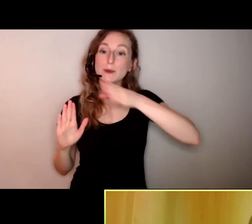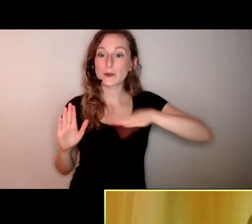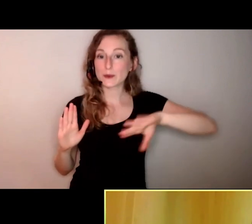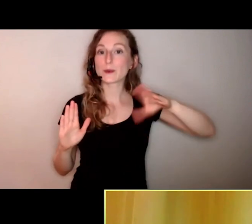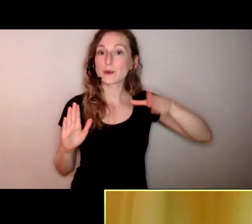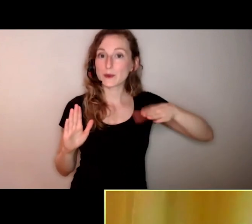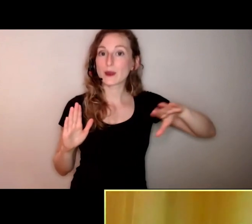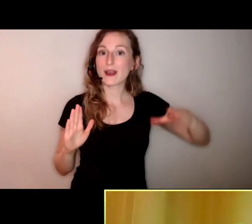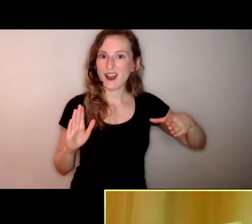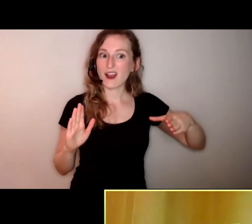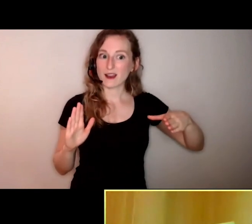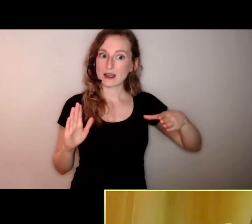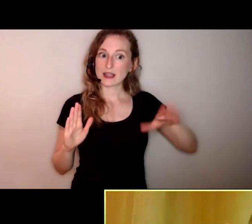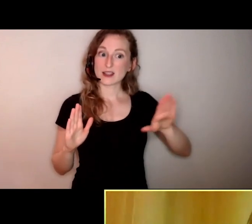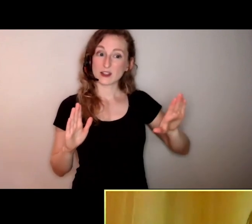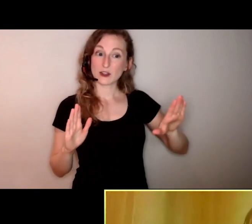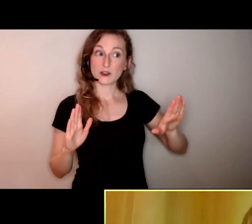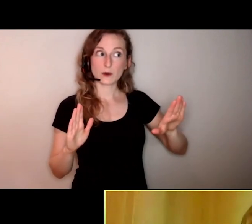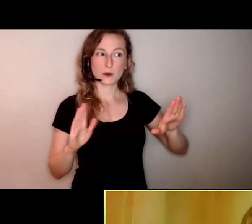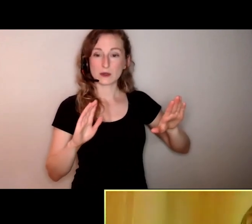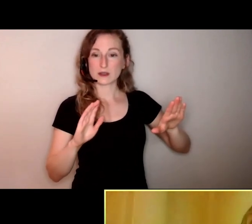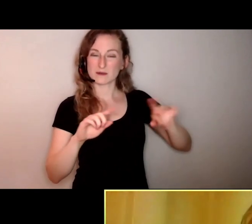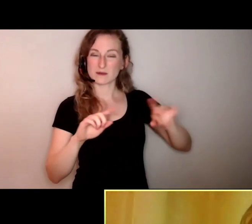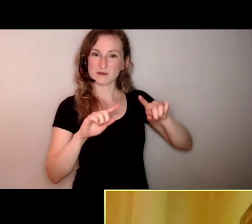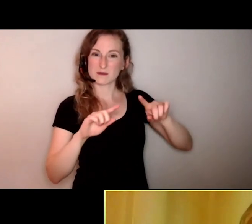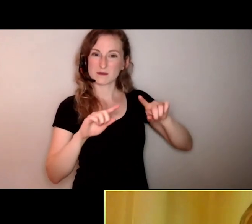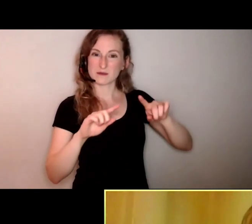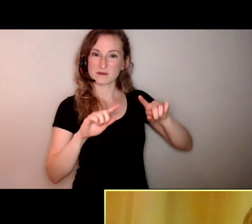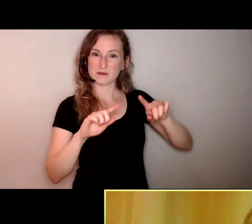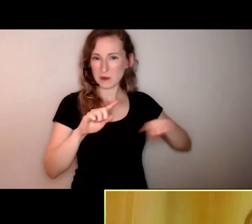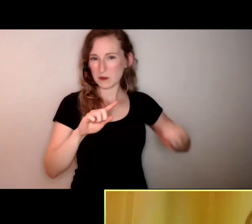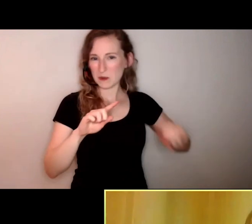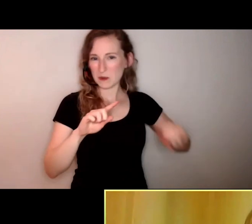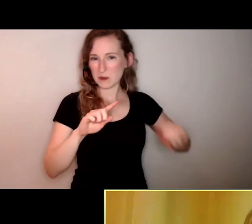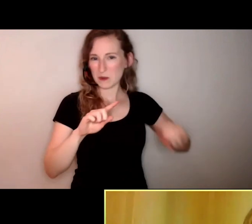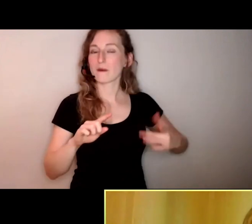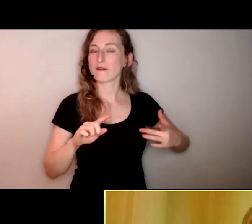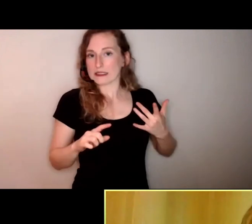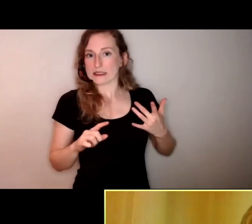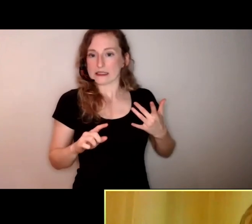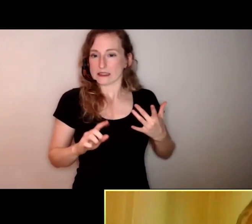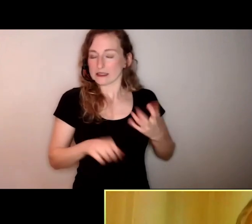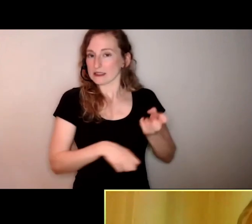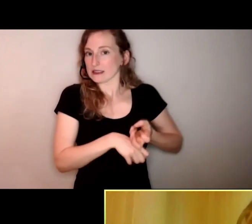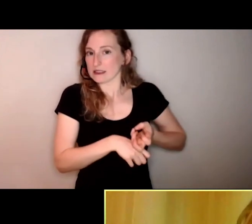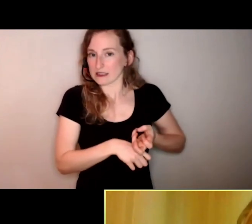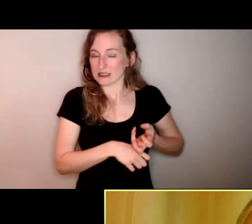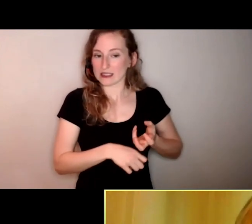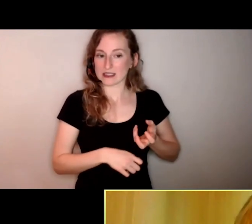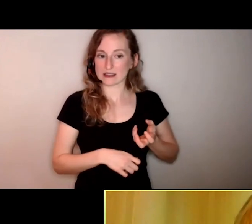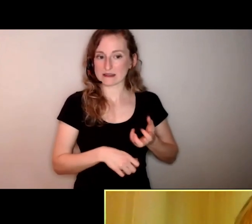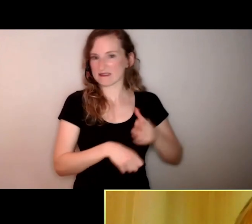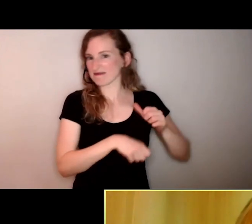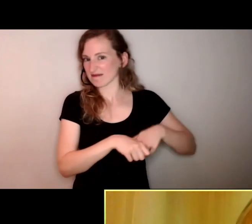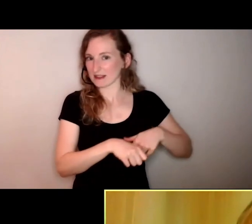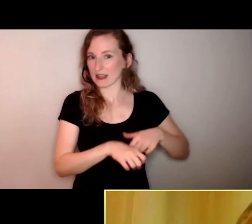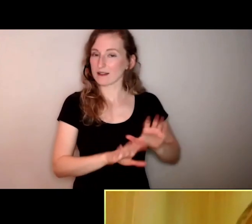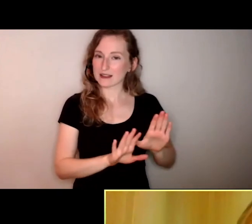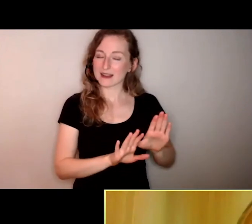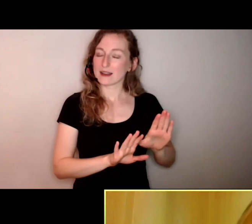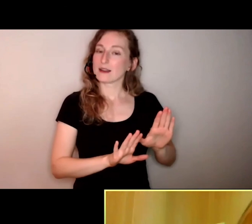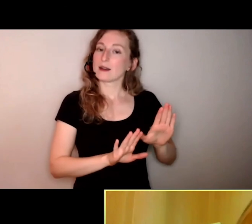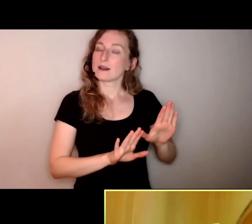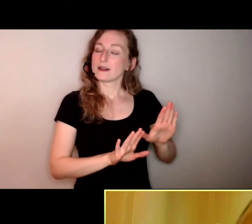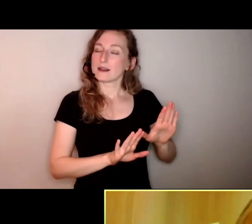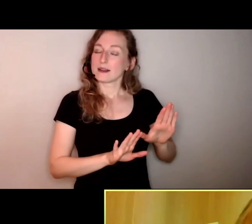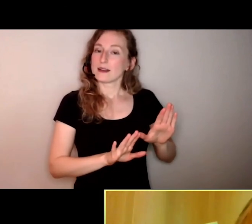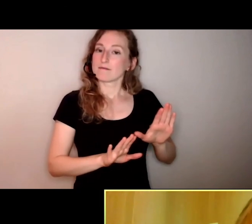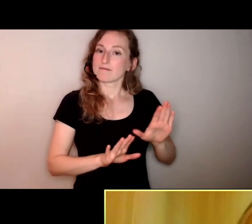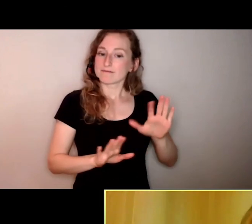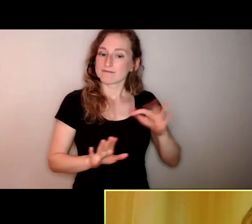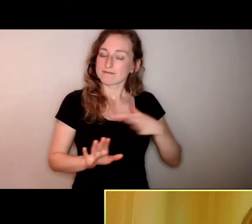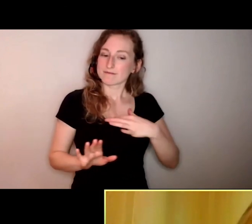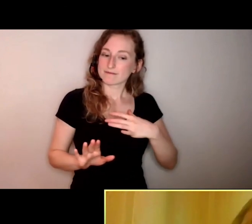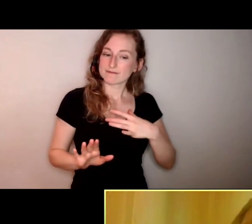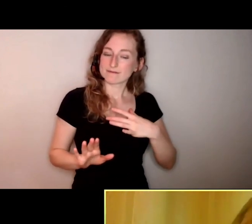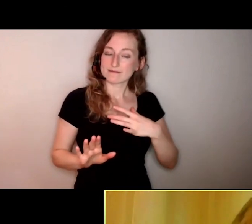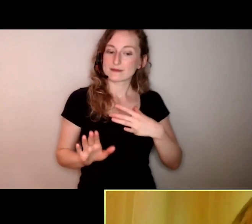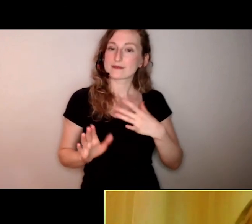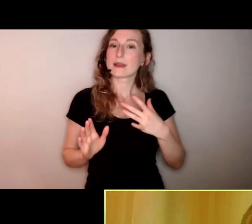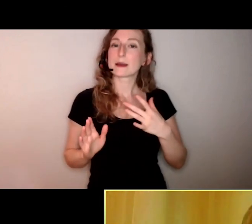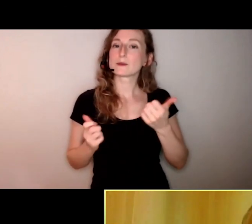Thank you for sharing with us!